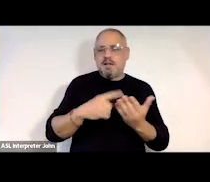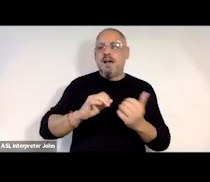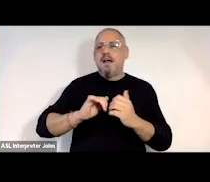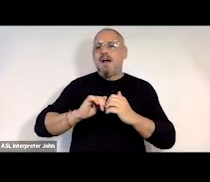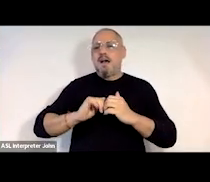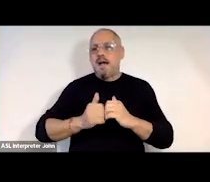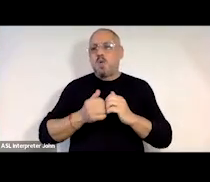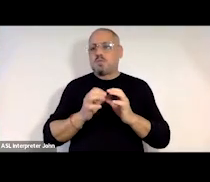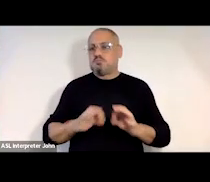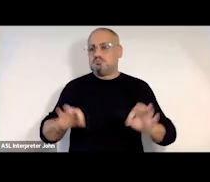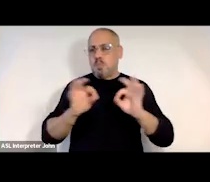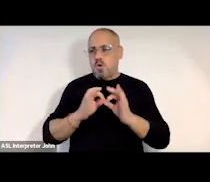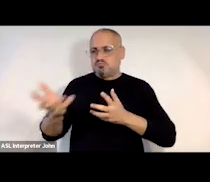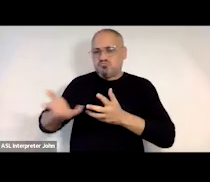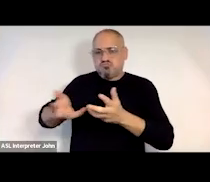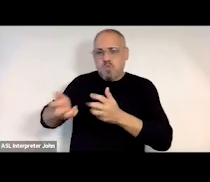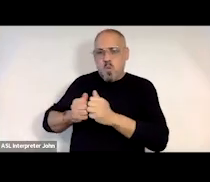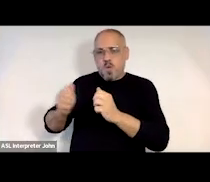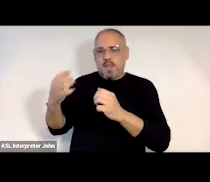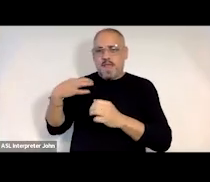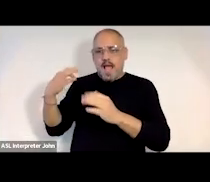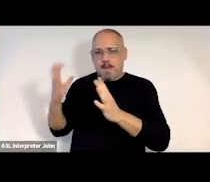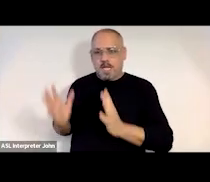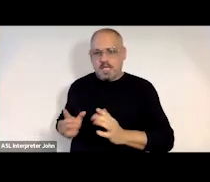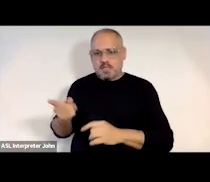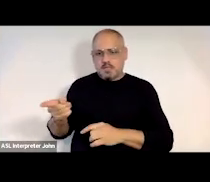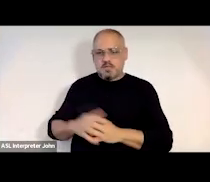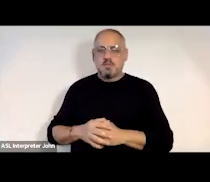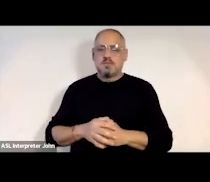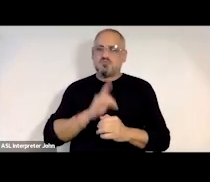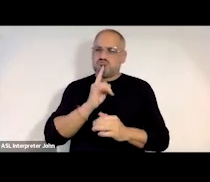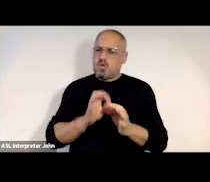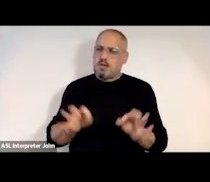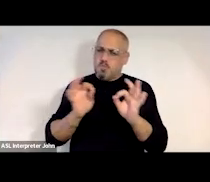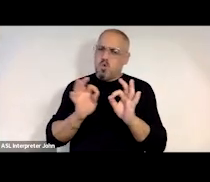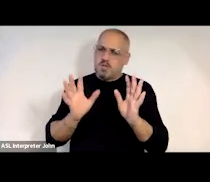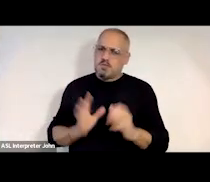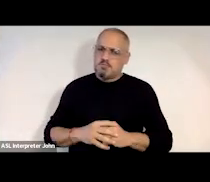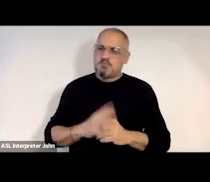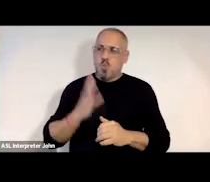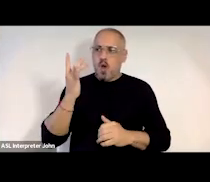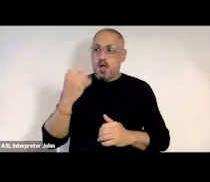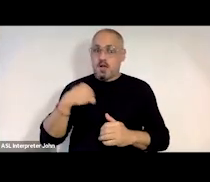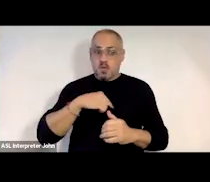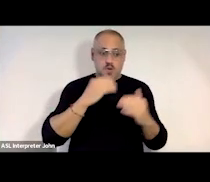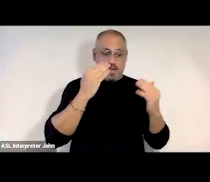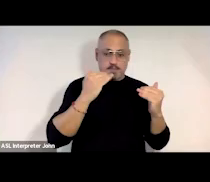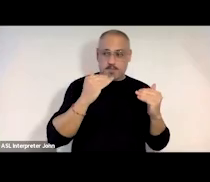the importance of engaging with applicants. It's really important because we are expecting applications